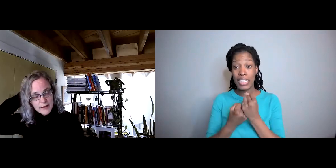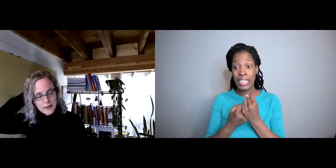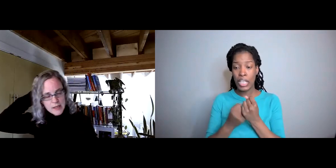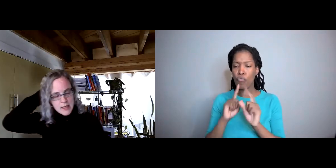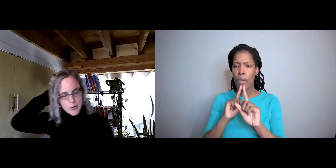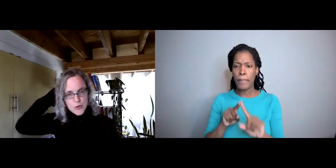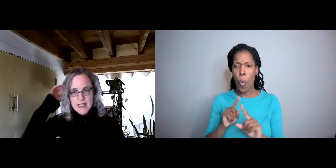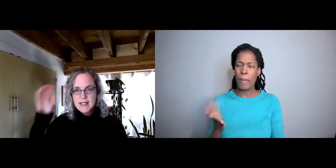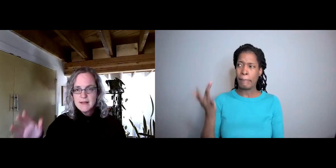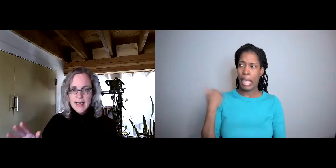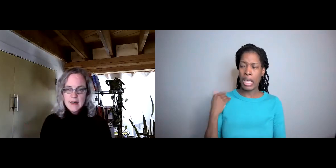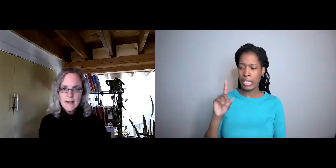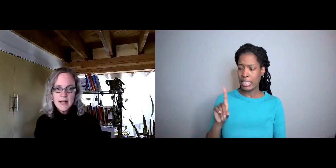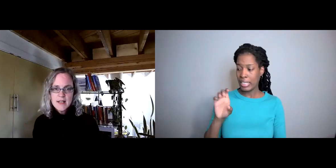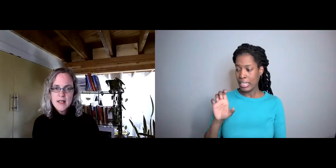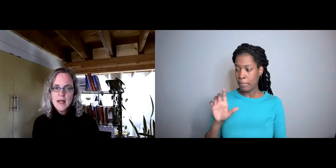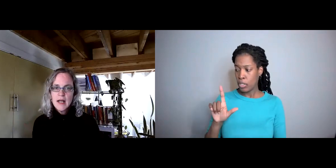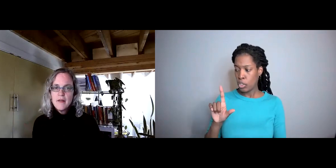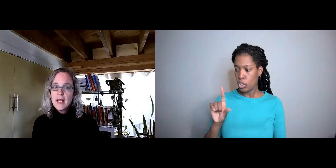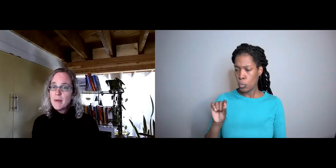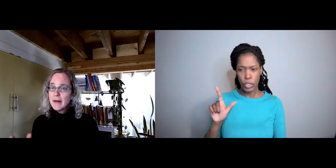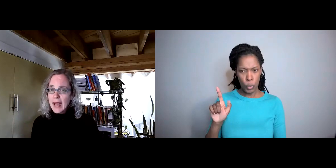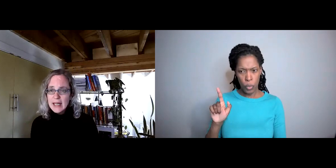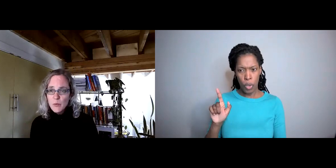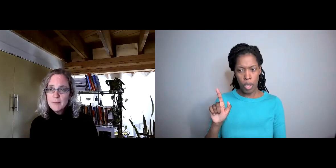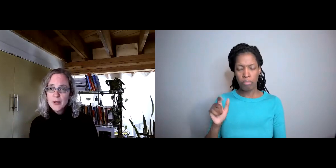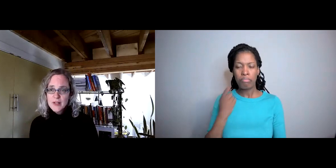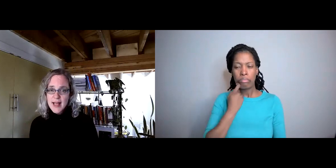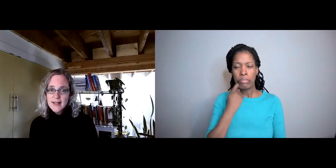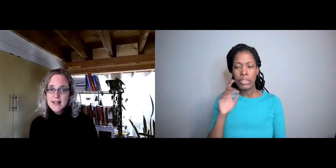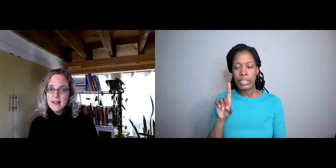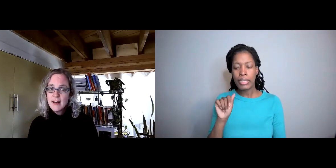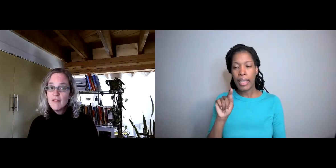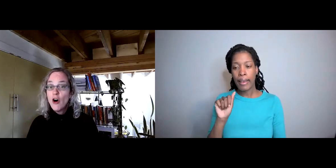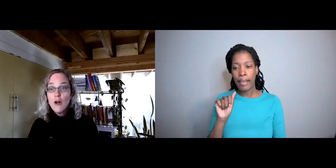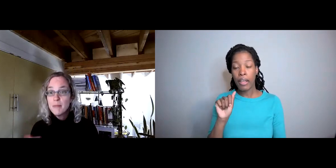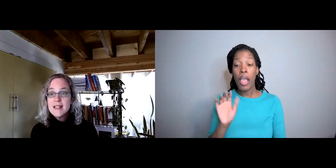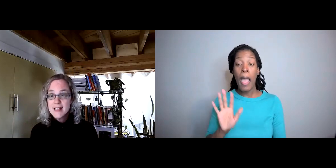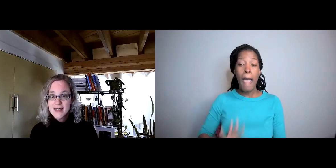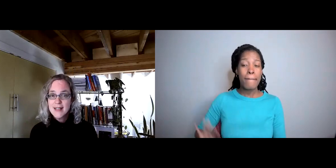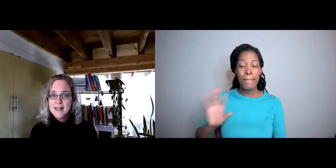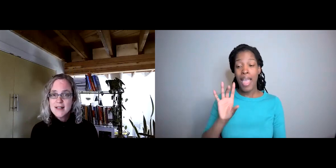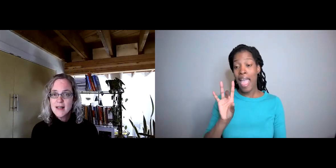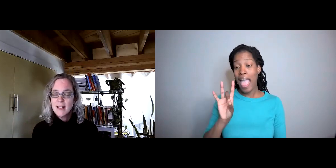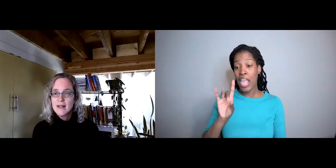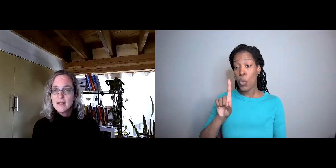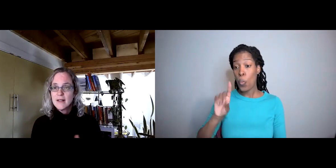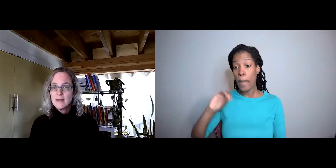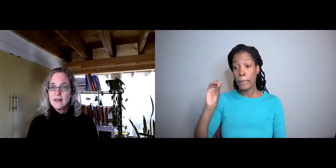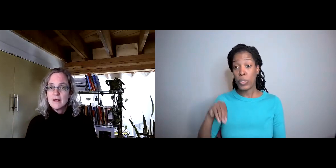The most recent data on this that about 81% of all businesses fell under this category.